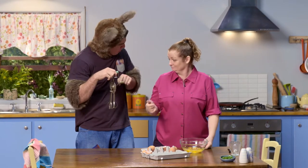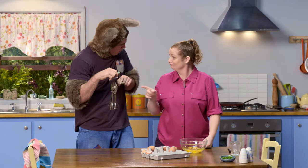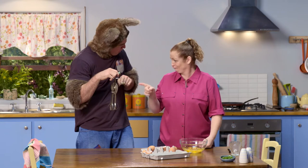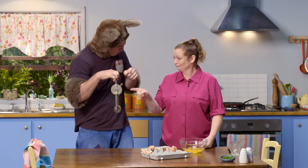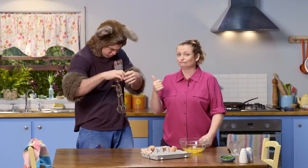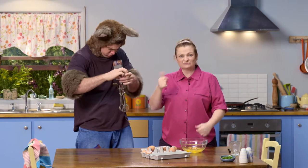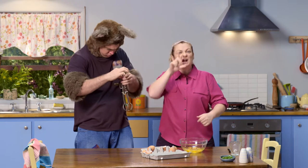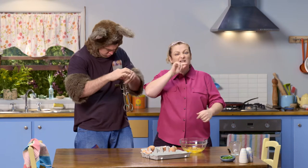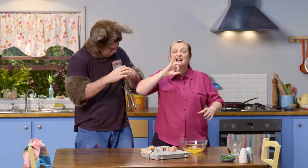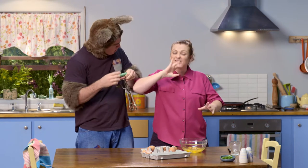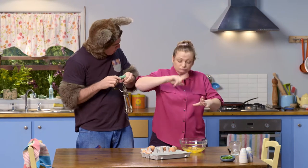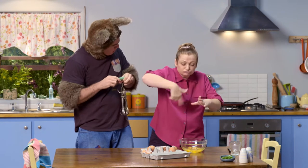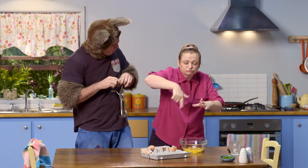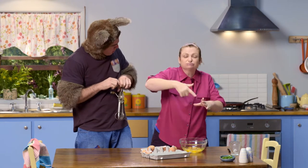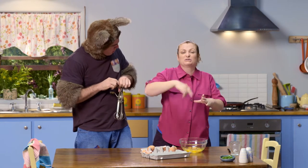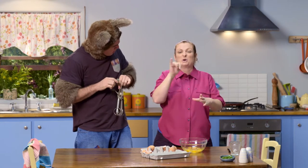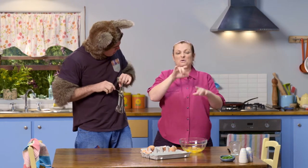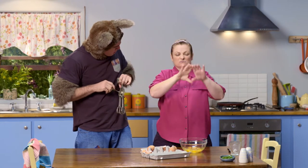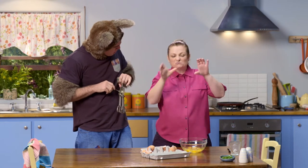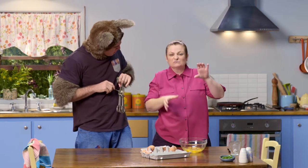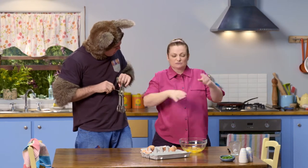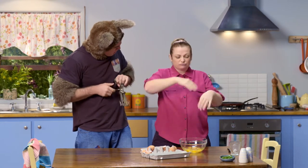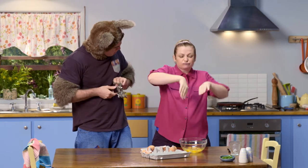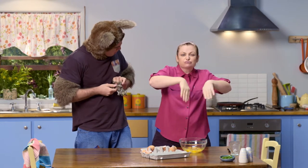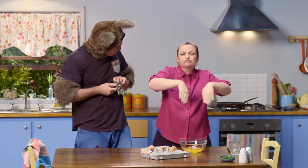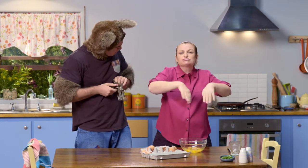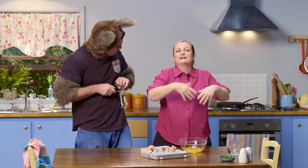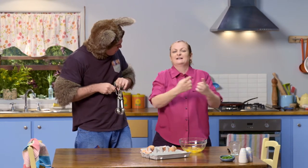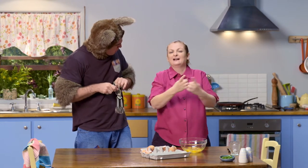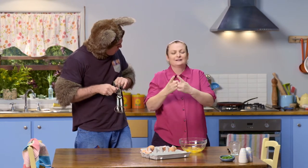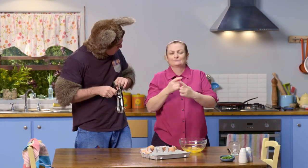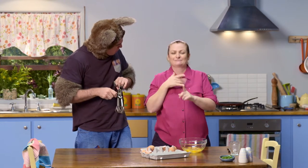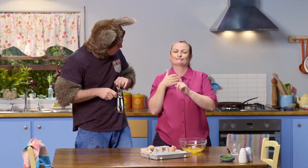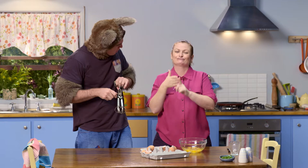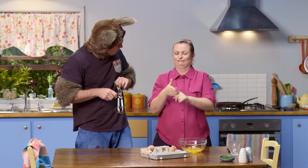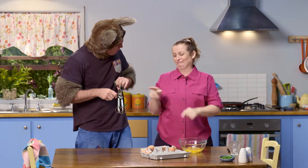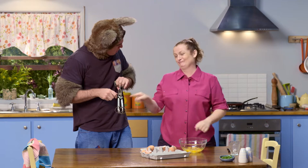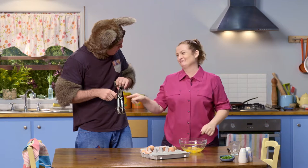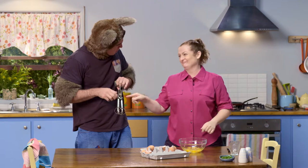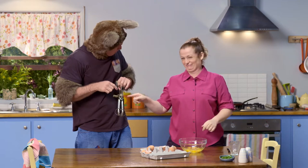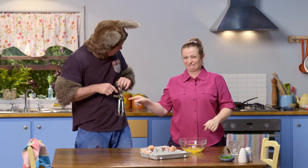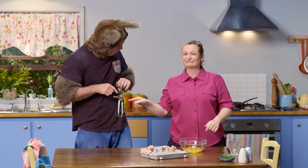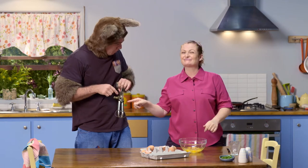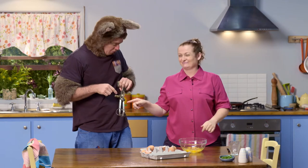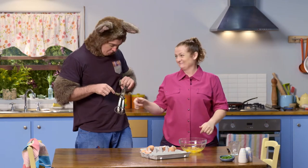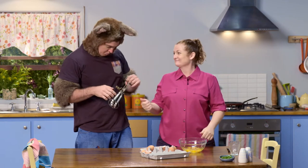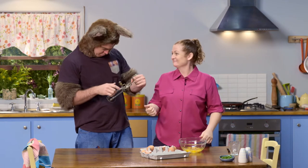This? Yes. You could use an electric beater for mixing, if you like, but I love this old egg beater. Hmm.